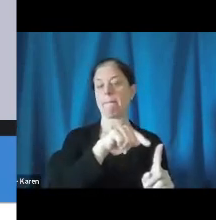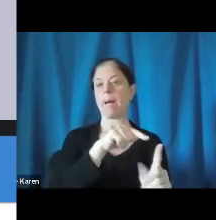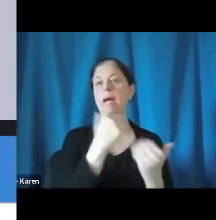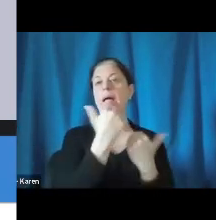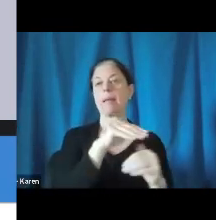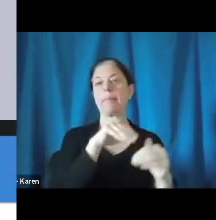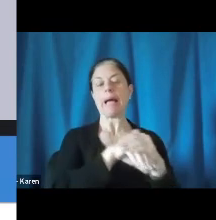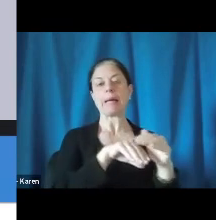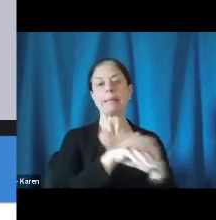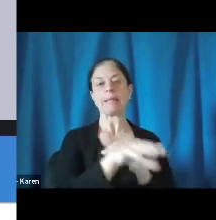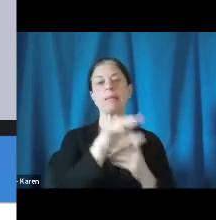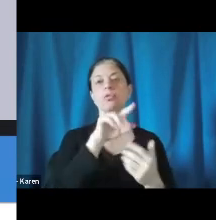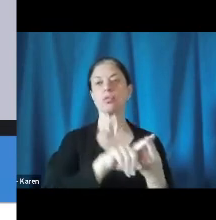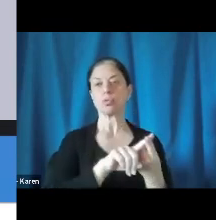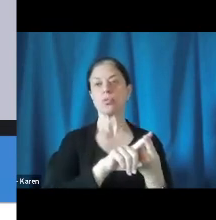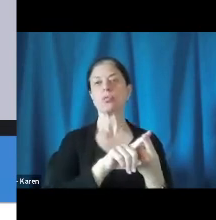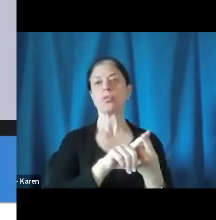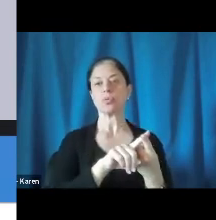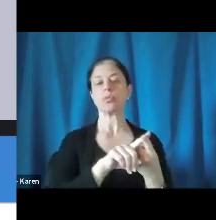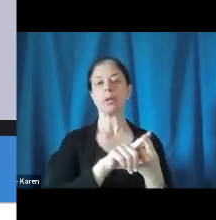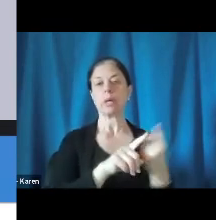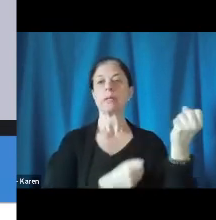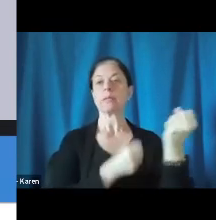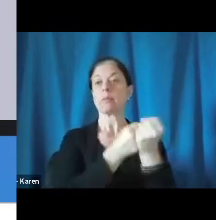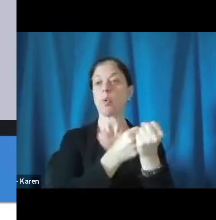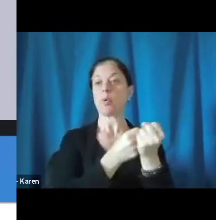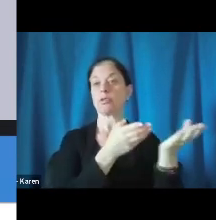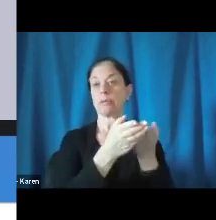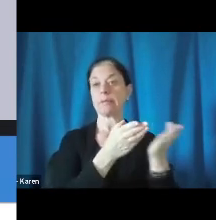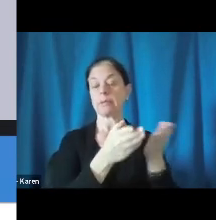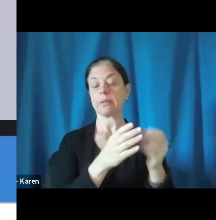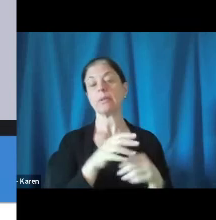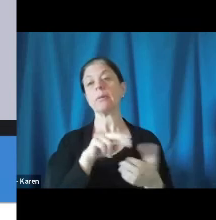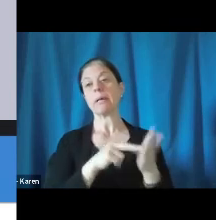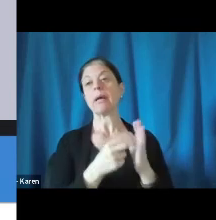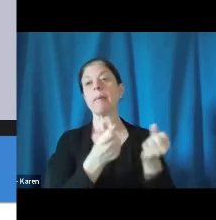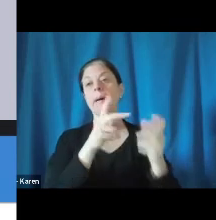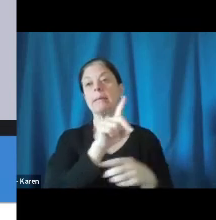is factored in, it can count against them and limit their access to these